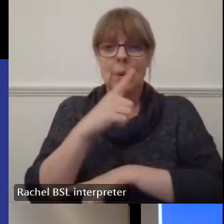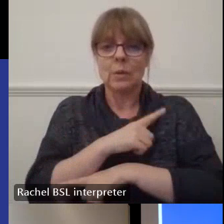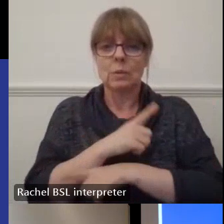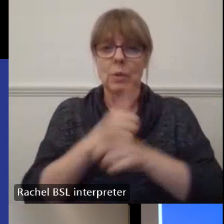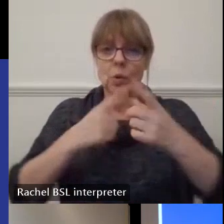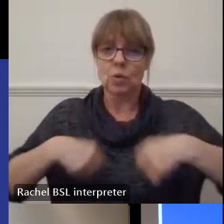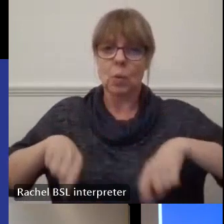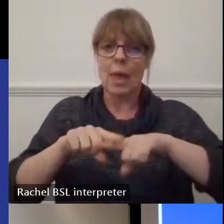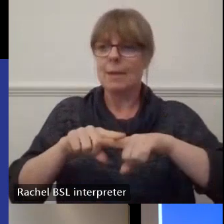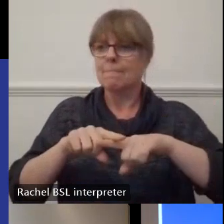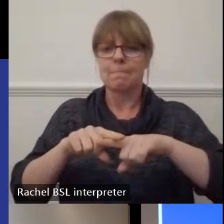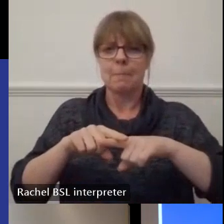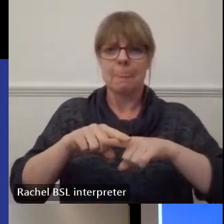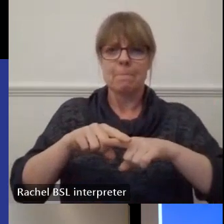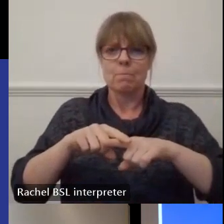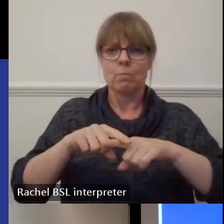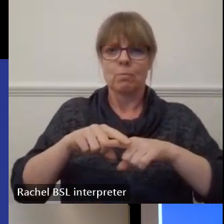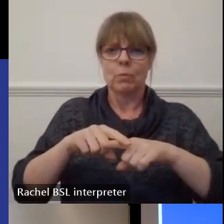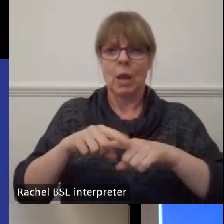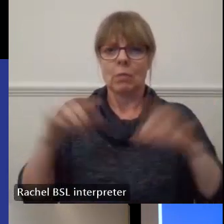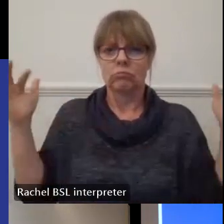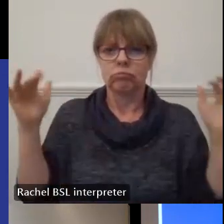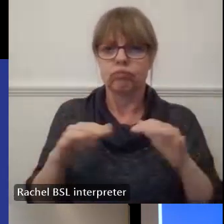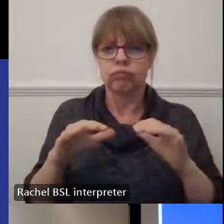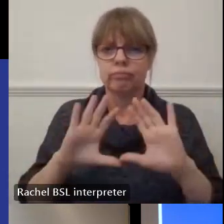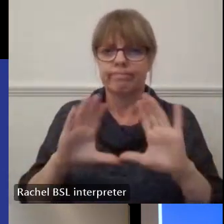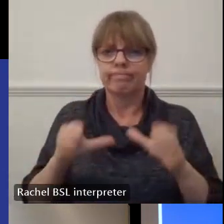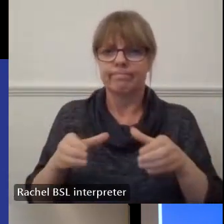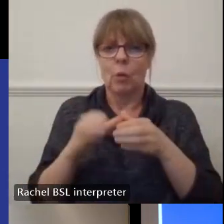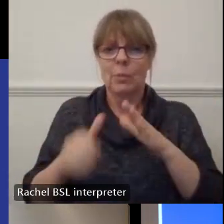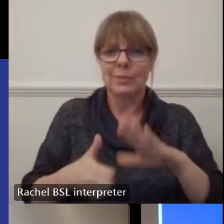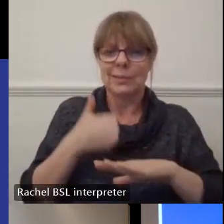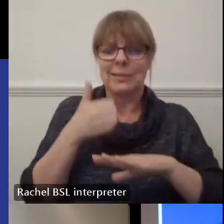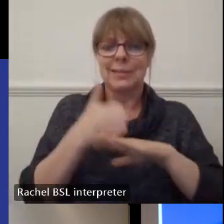without, but a lot of it relies on in kind contributions from people who have